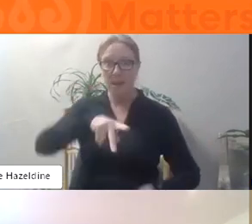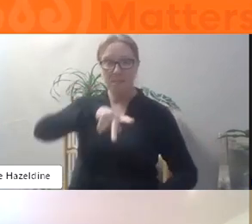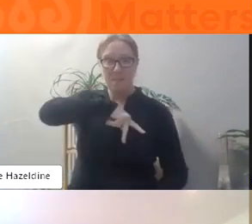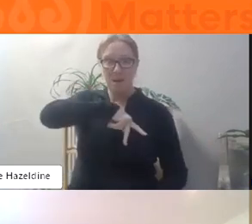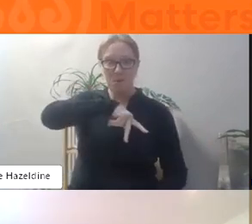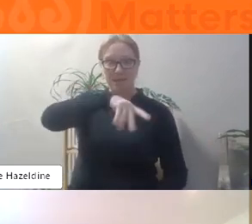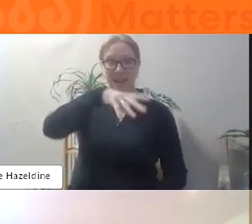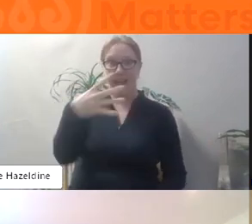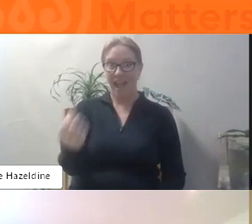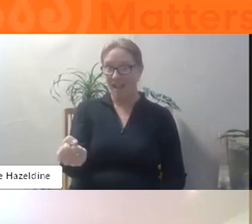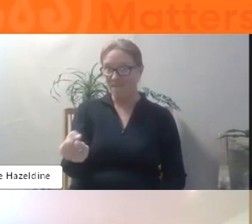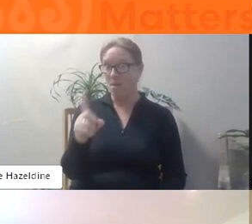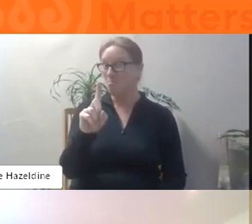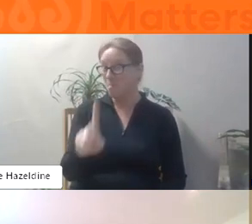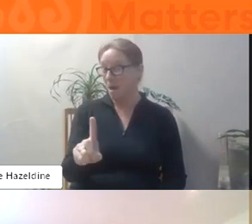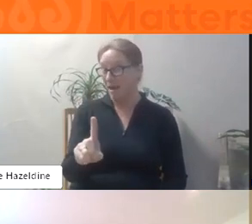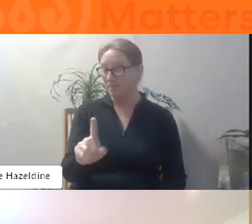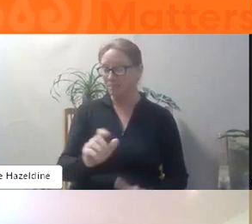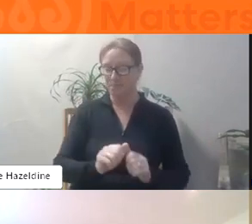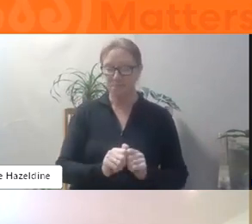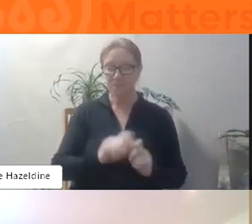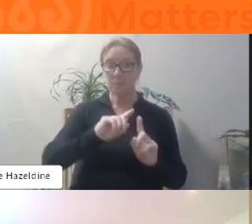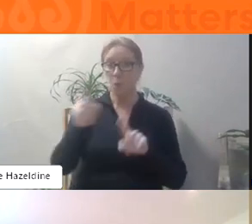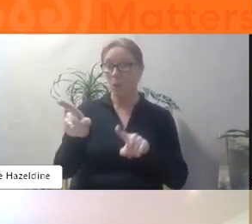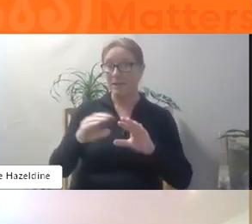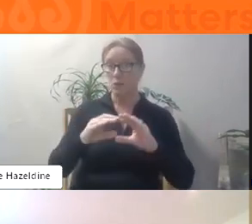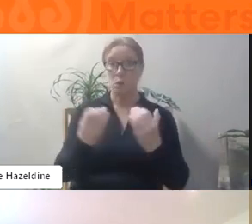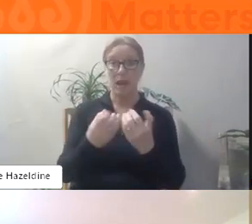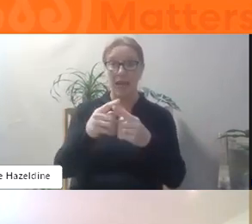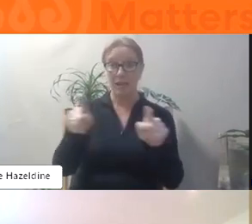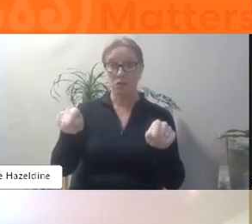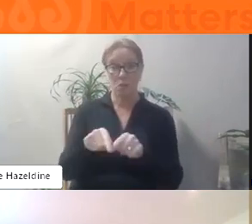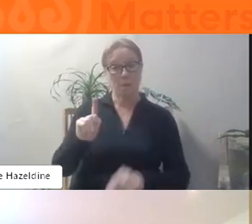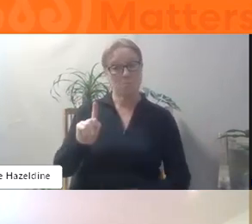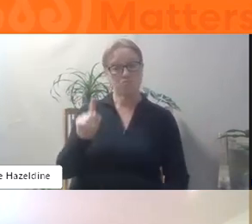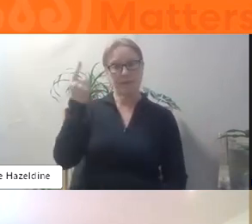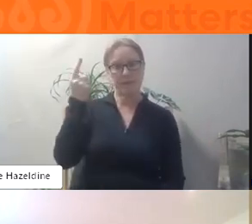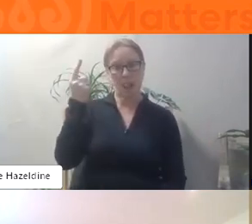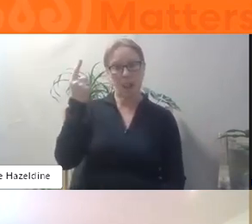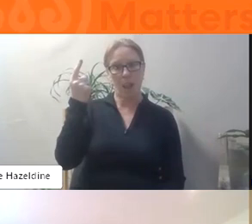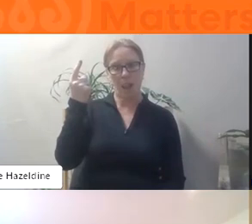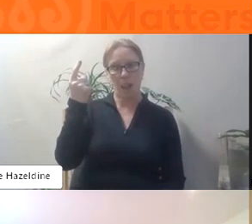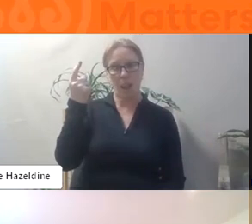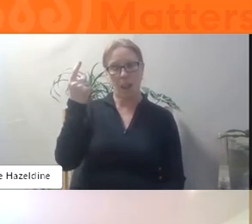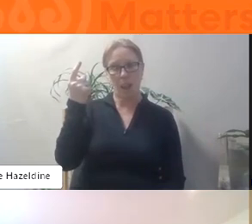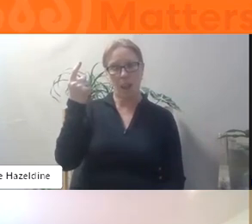to be going into a classroom where the principal waltzed in, I wasn't